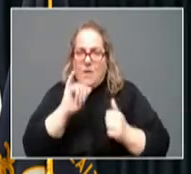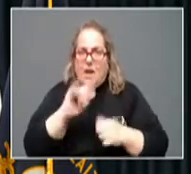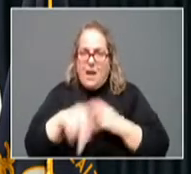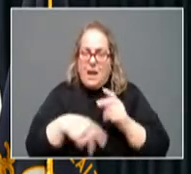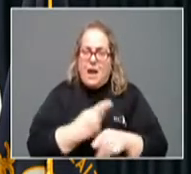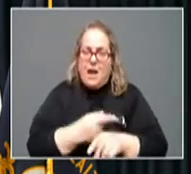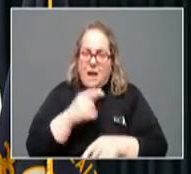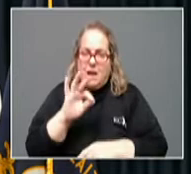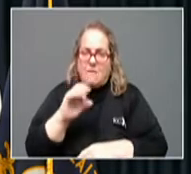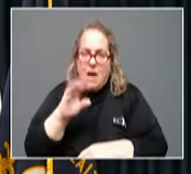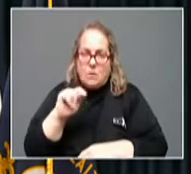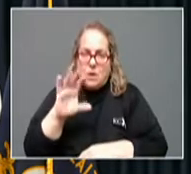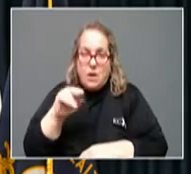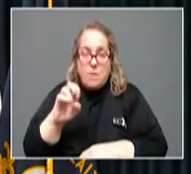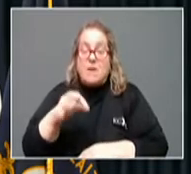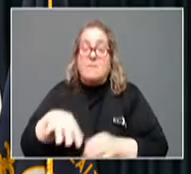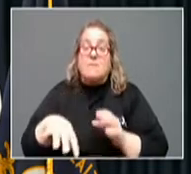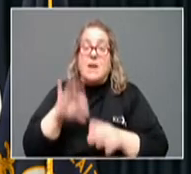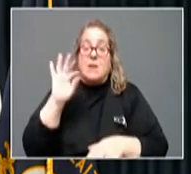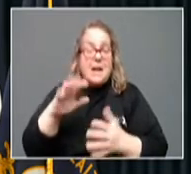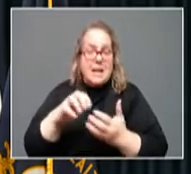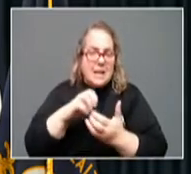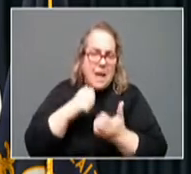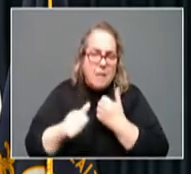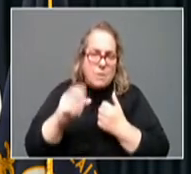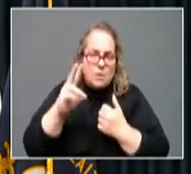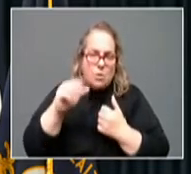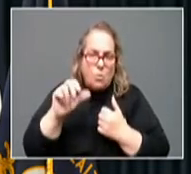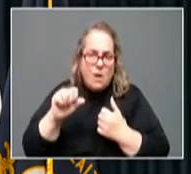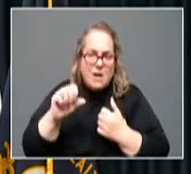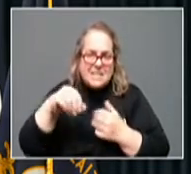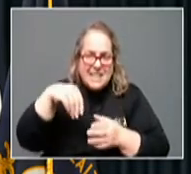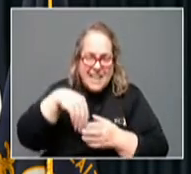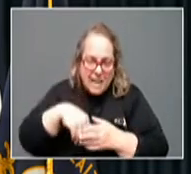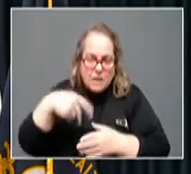was done to the placenta. And in fact, on average, about three quarters of the